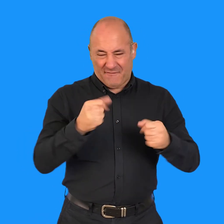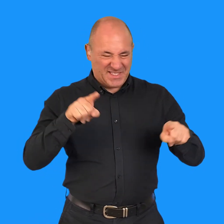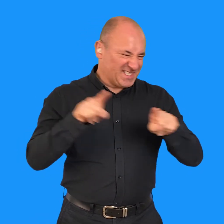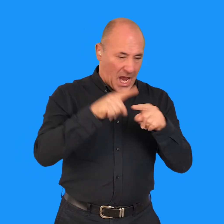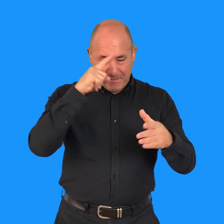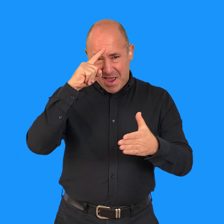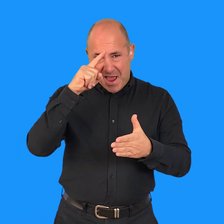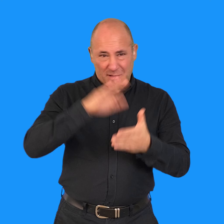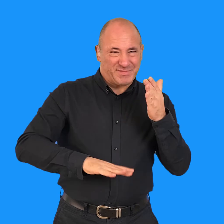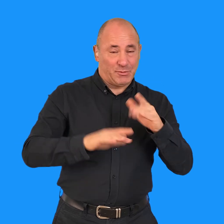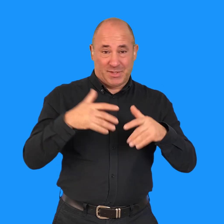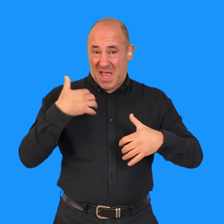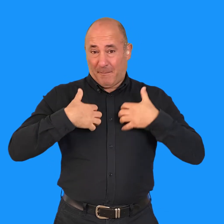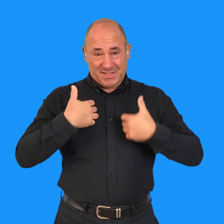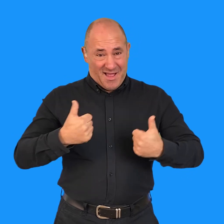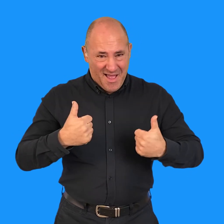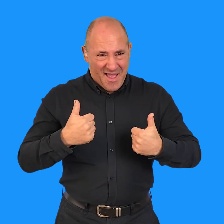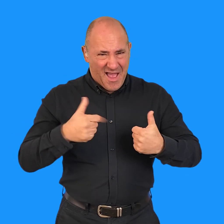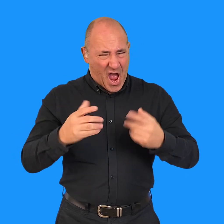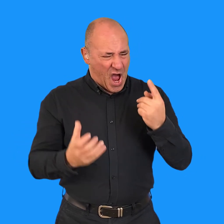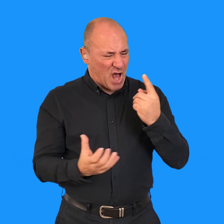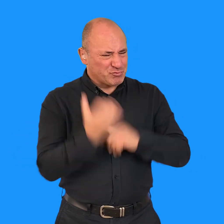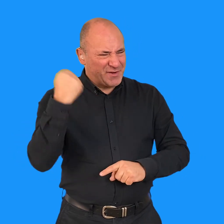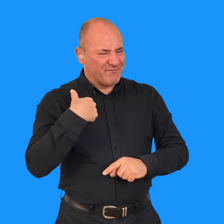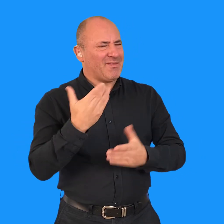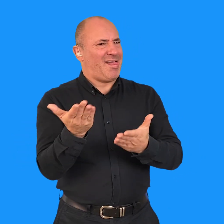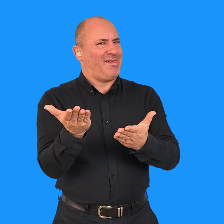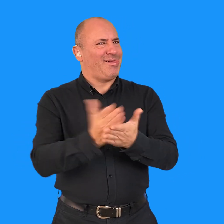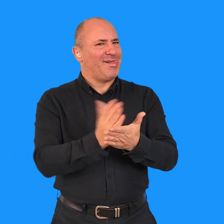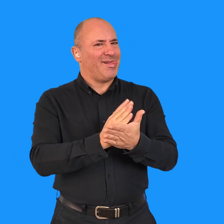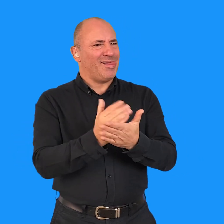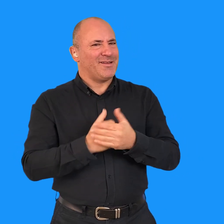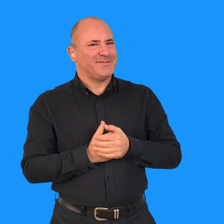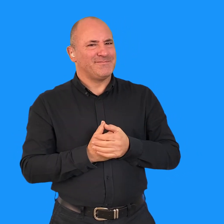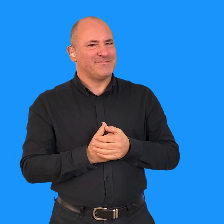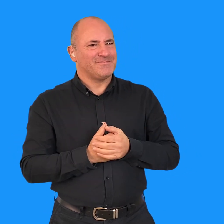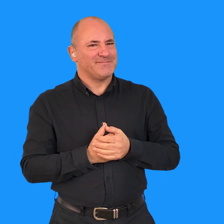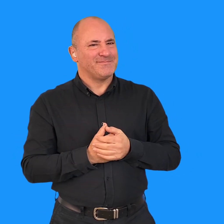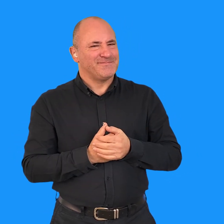to a point where everyone has the same experience, but I'm not sure if it's achievable.